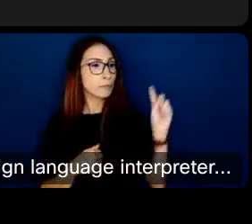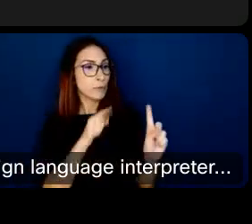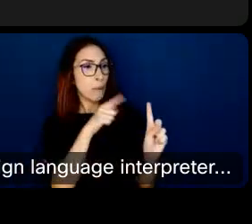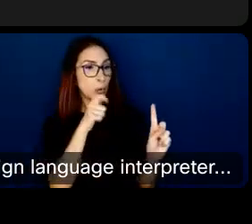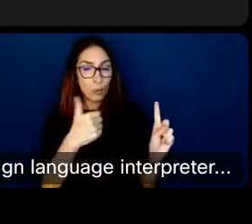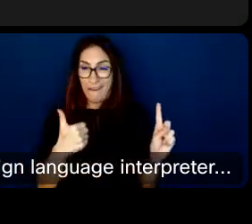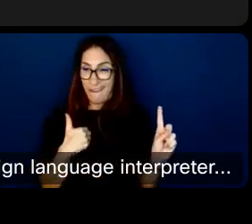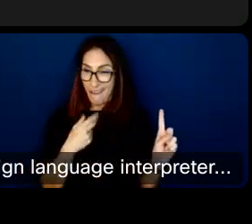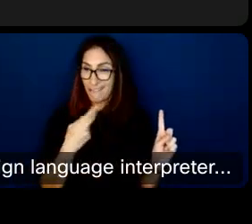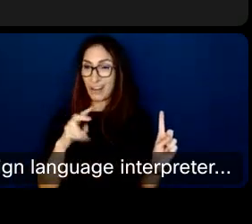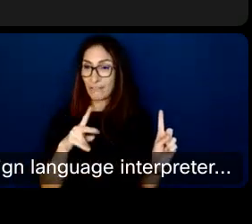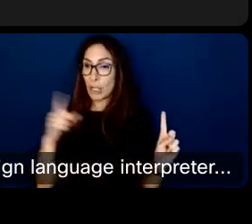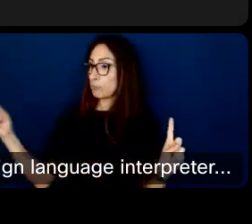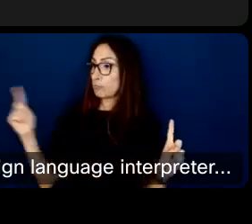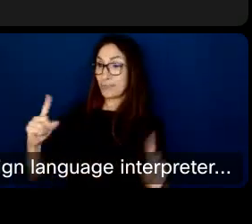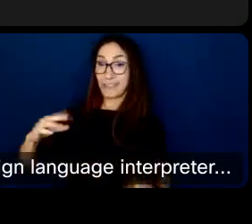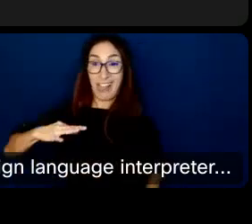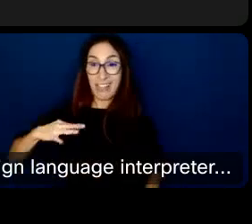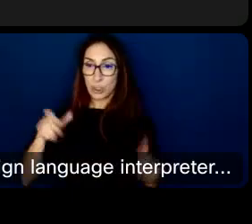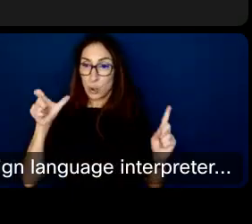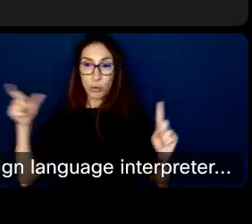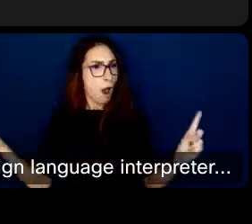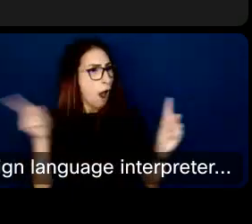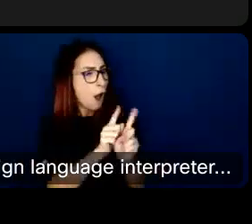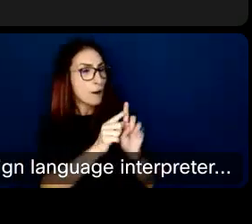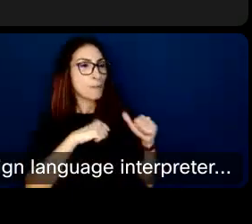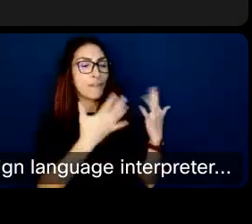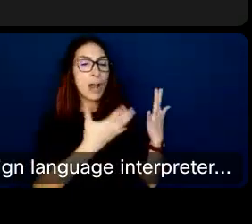and they would provide social support, you know, in the form